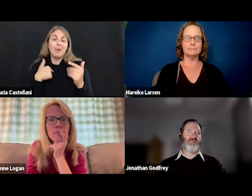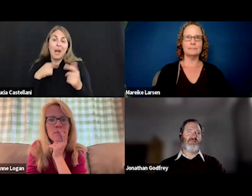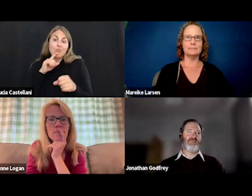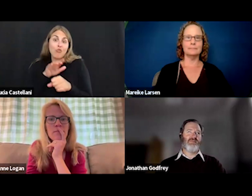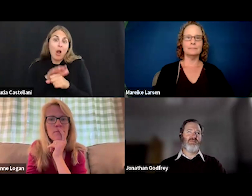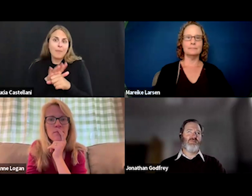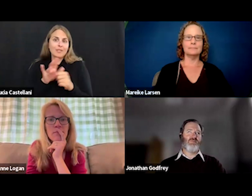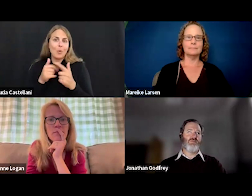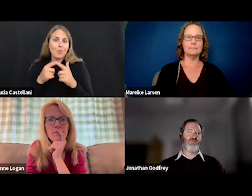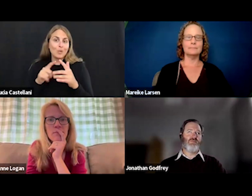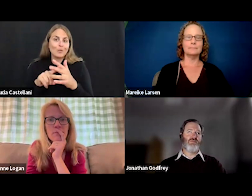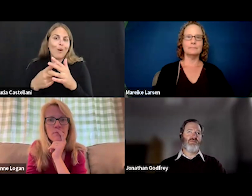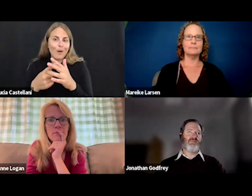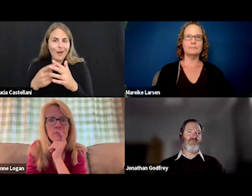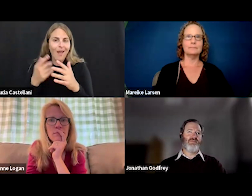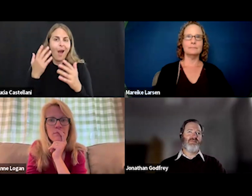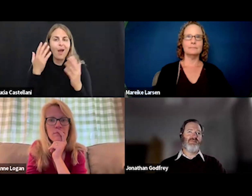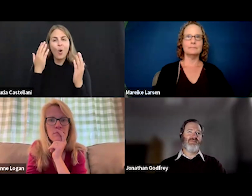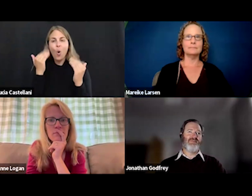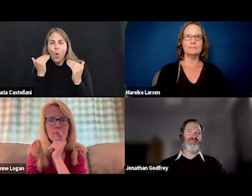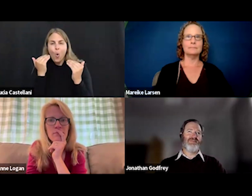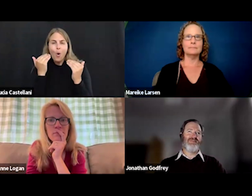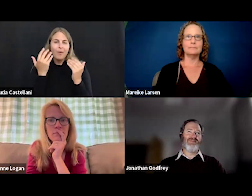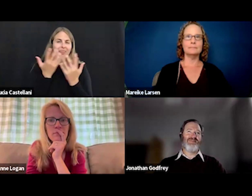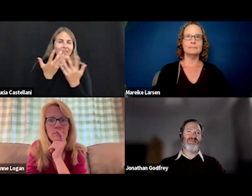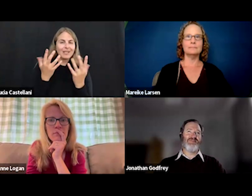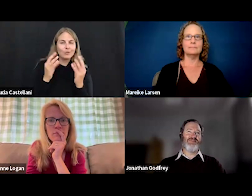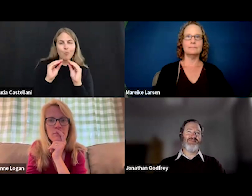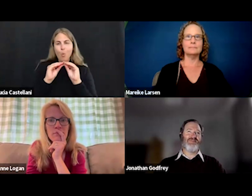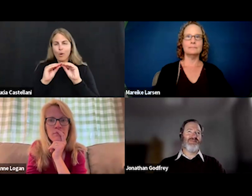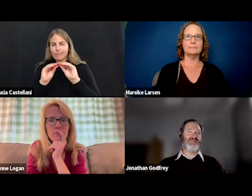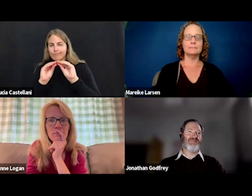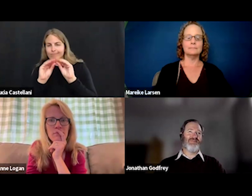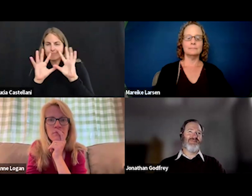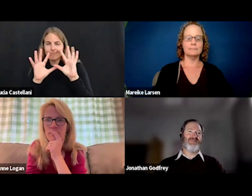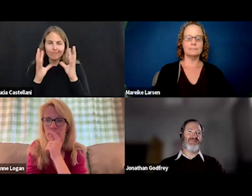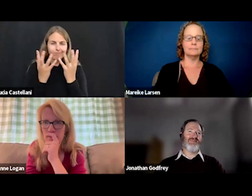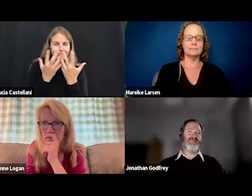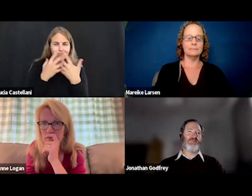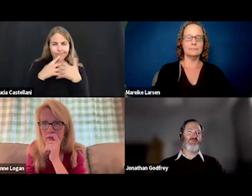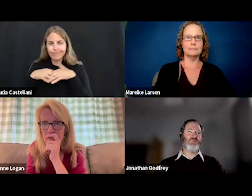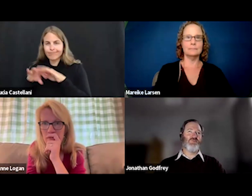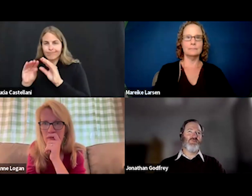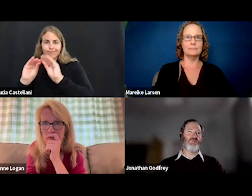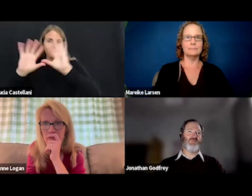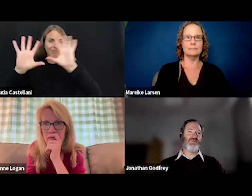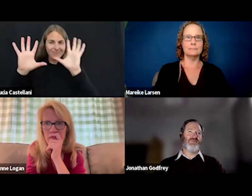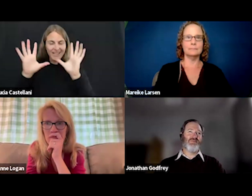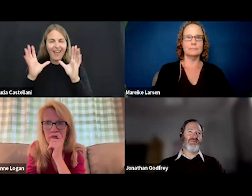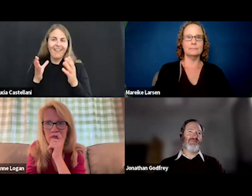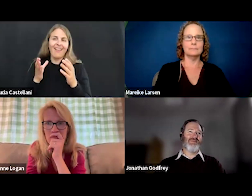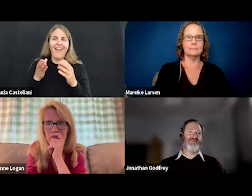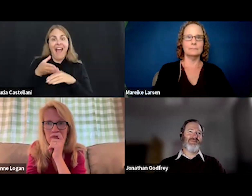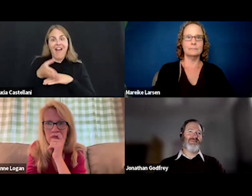things are slightly more structured, slightly more cohesive, but after the hours conversations.